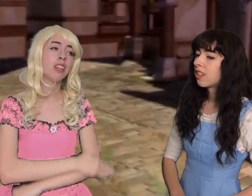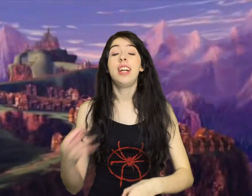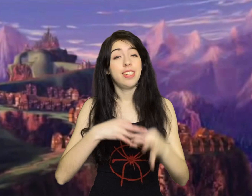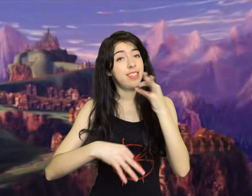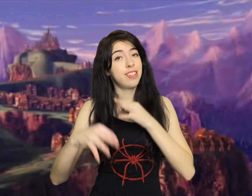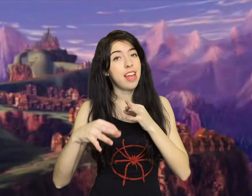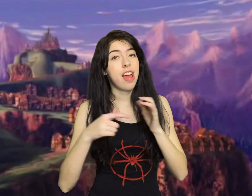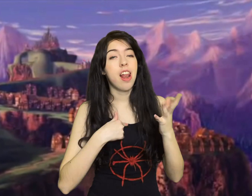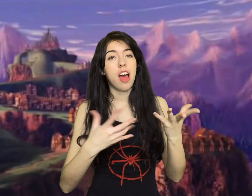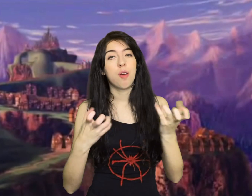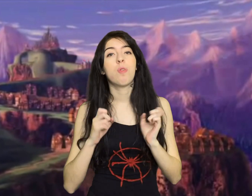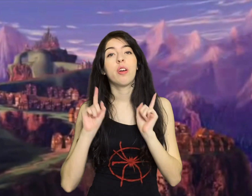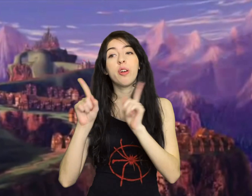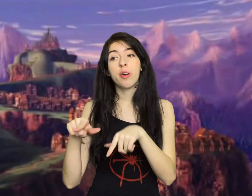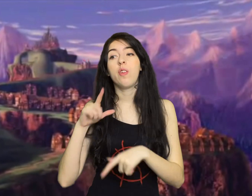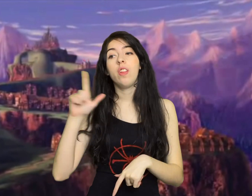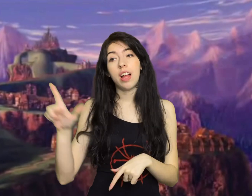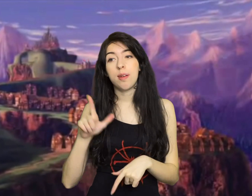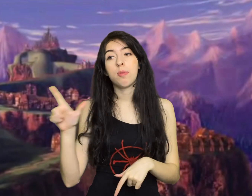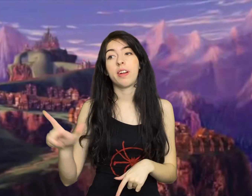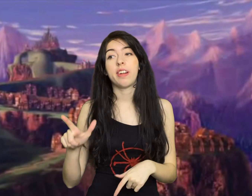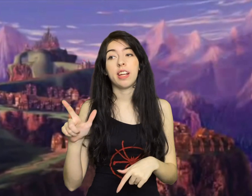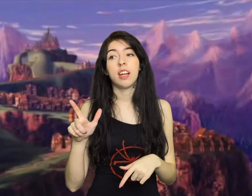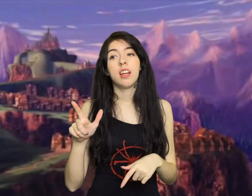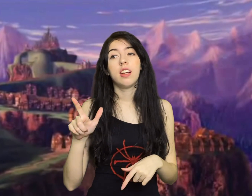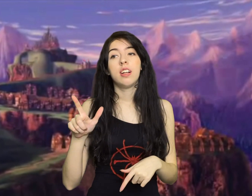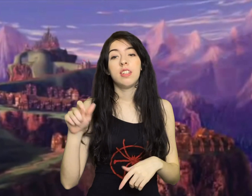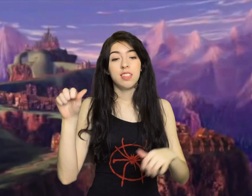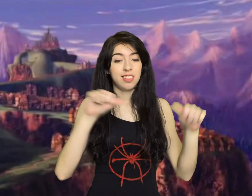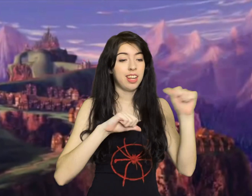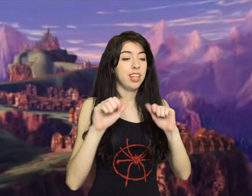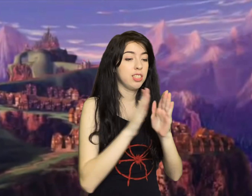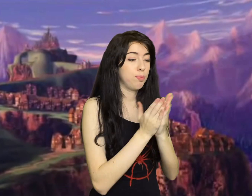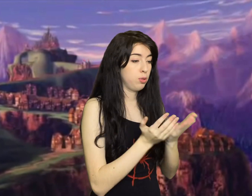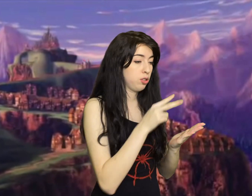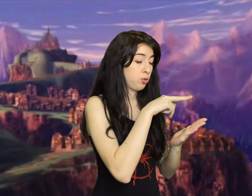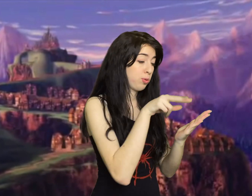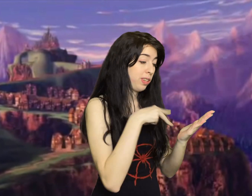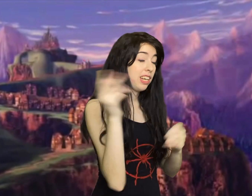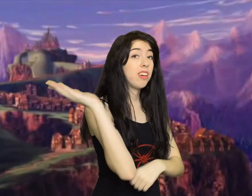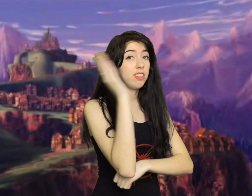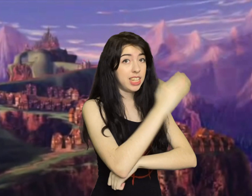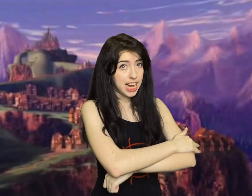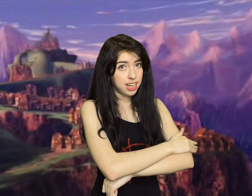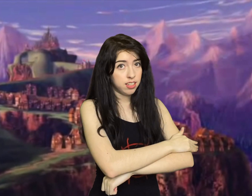INSTEAD I WANT to GO LIBRARY SCIENCE BOOKS READ ALL DAY